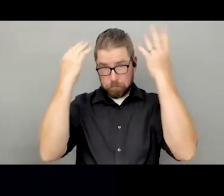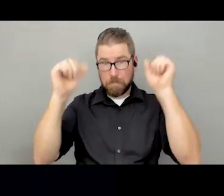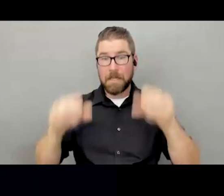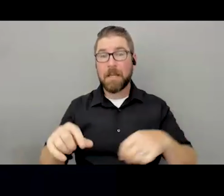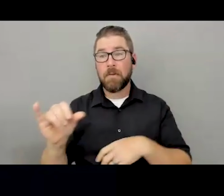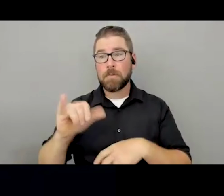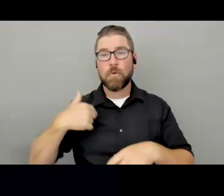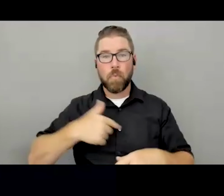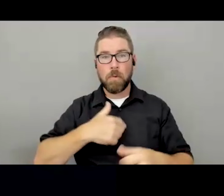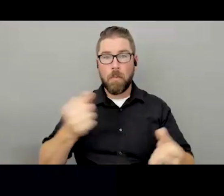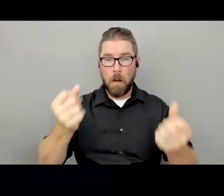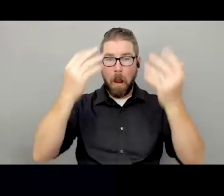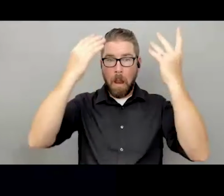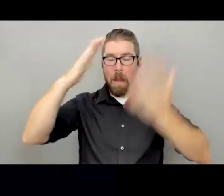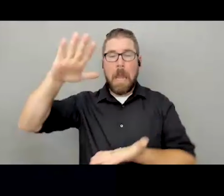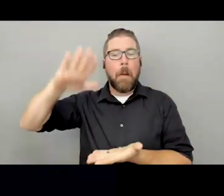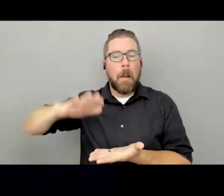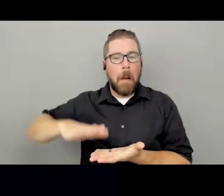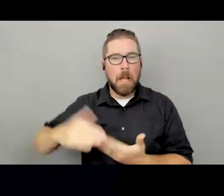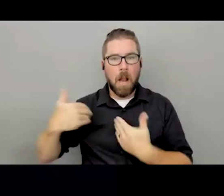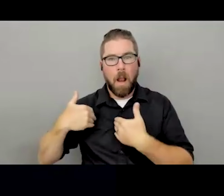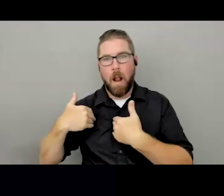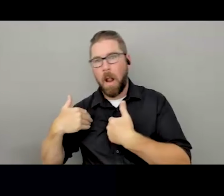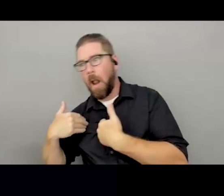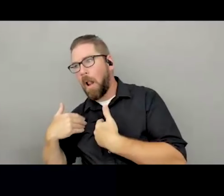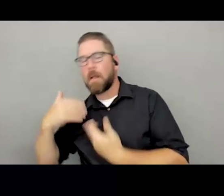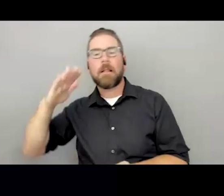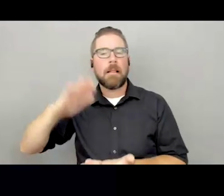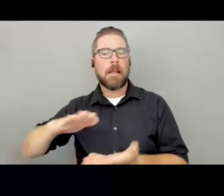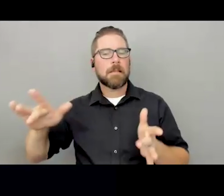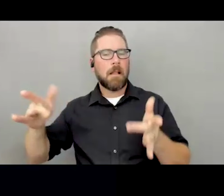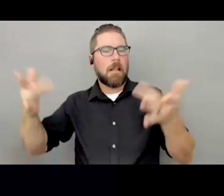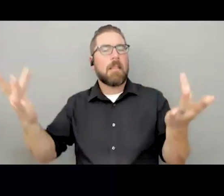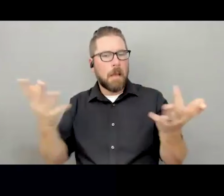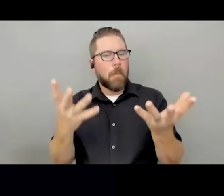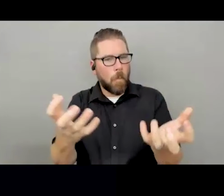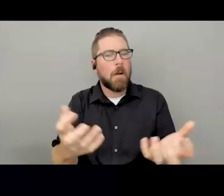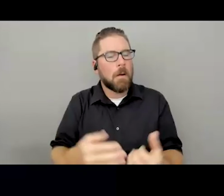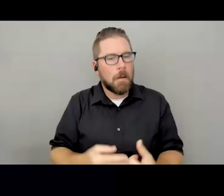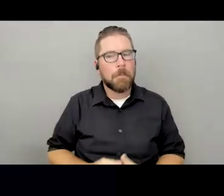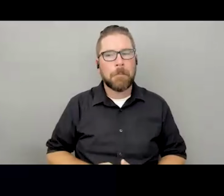and work towards more efficient, practices. And that comes to light with a more steady